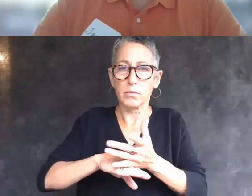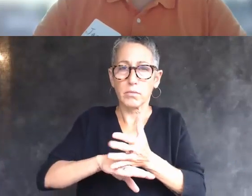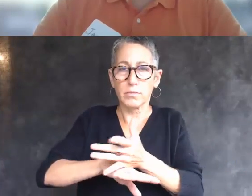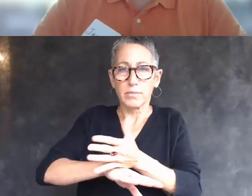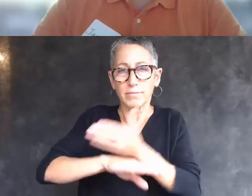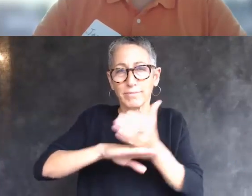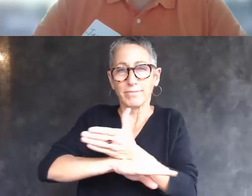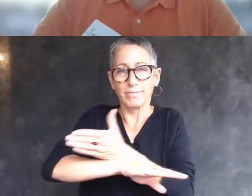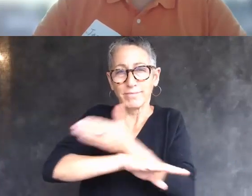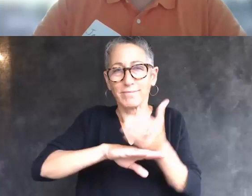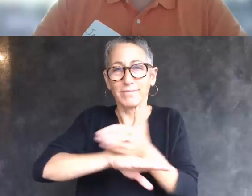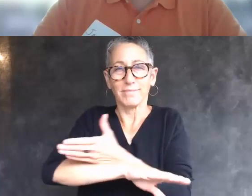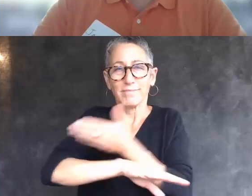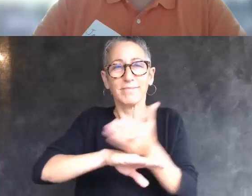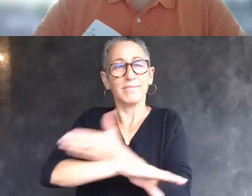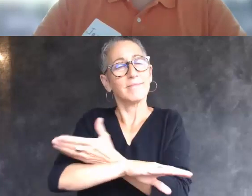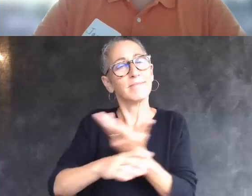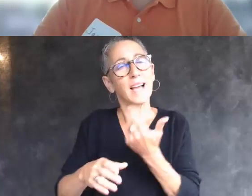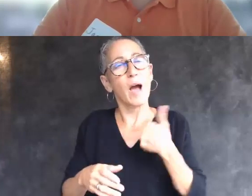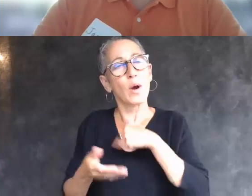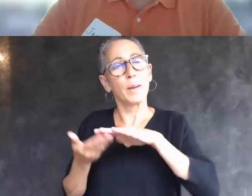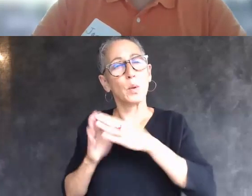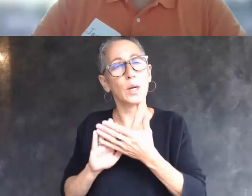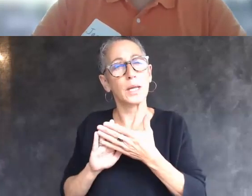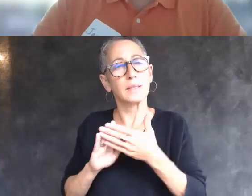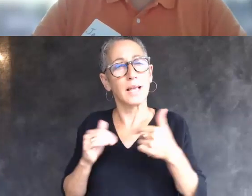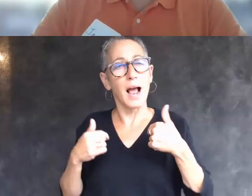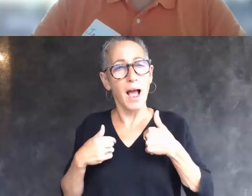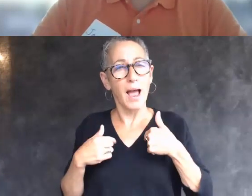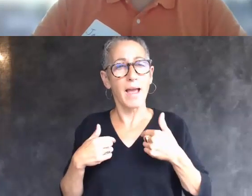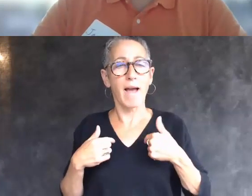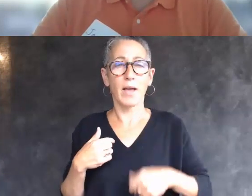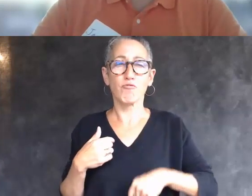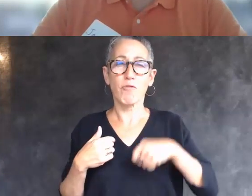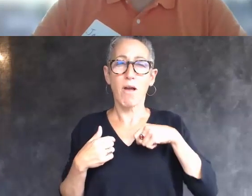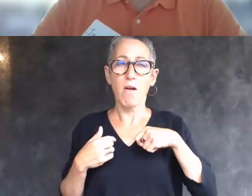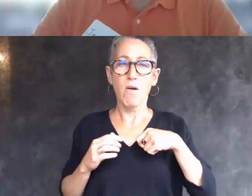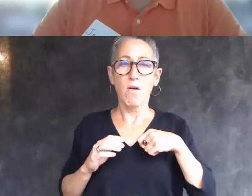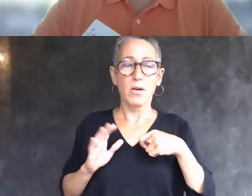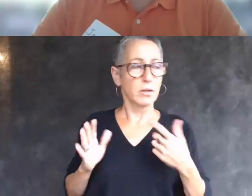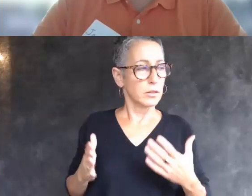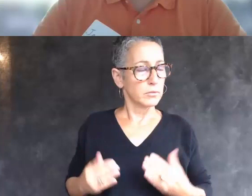That my Africanness is a badge of honor, not dishonor, that there's not I'm not ashamed of who I am.